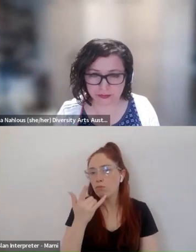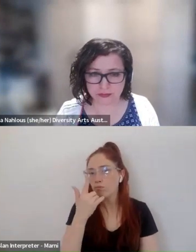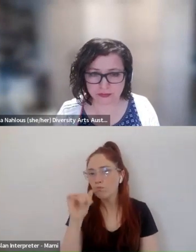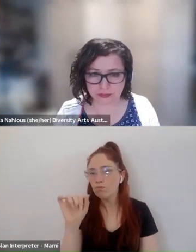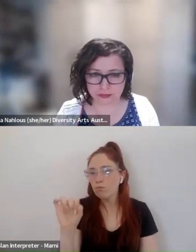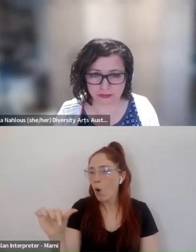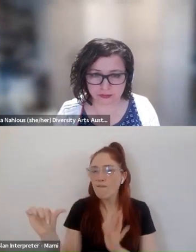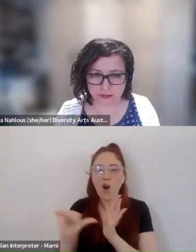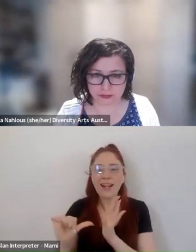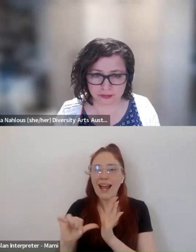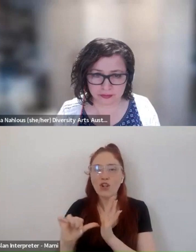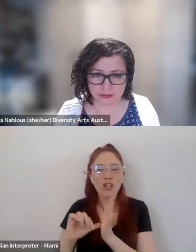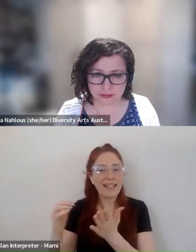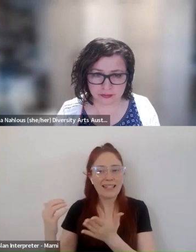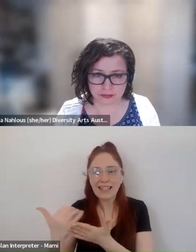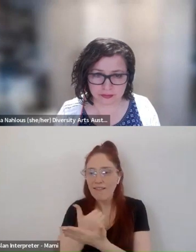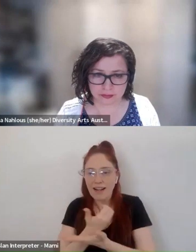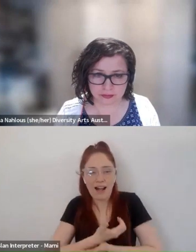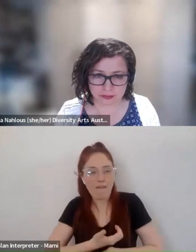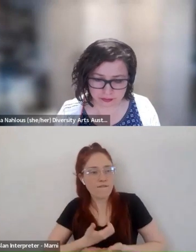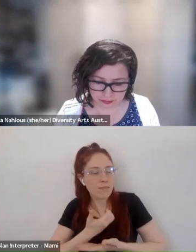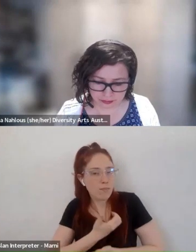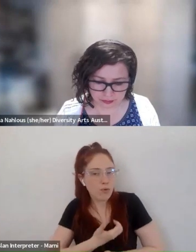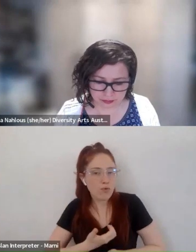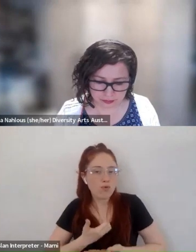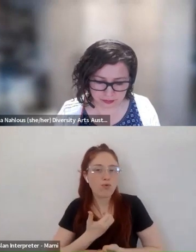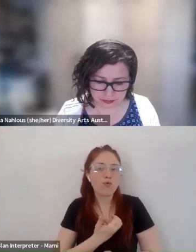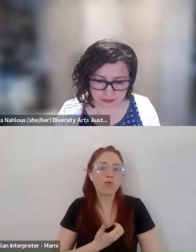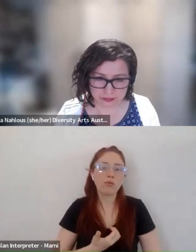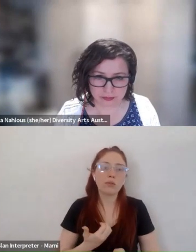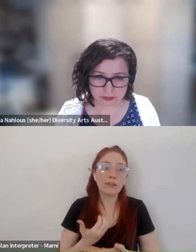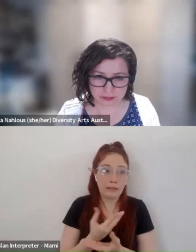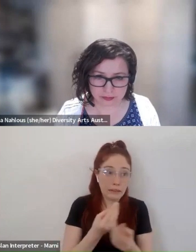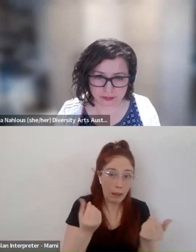that, you know, so many people are gifted with all of those